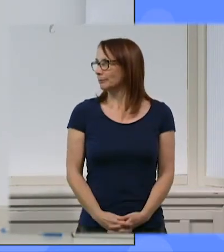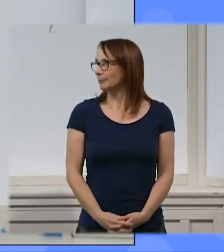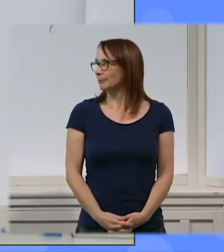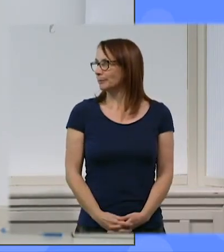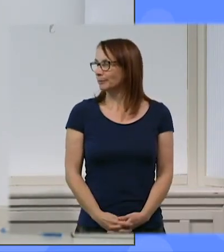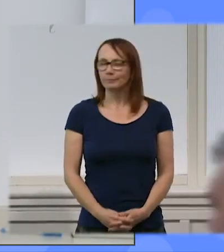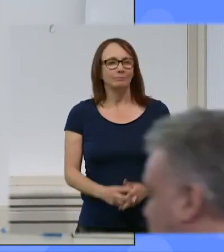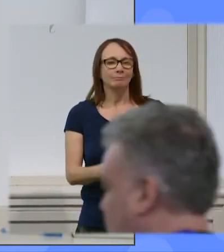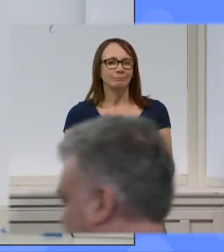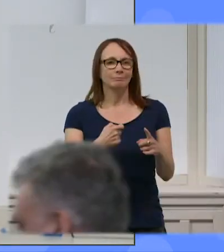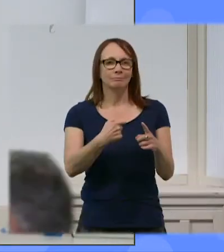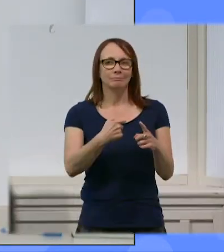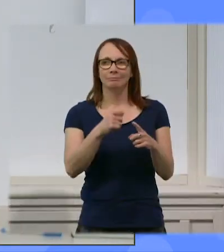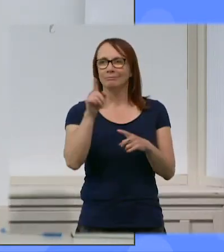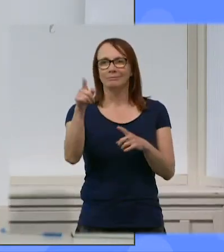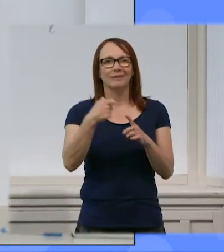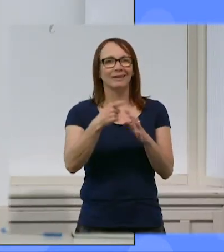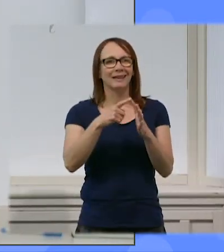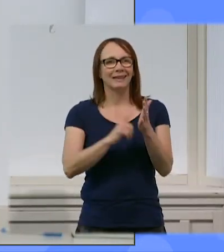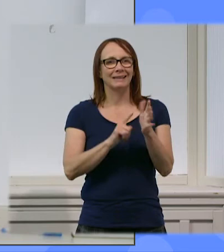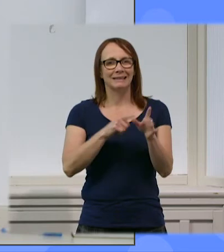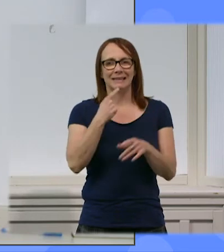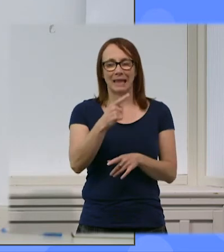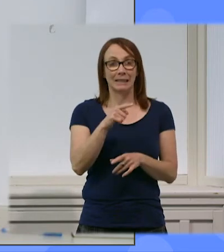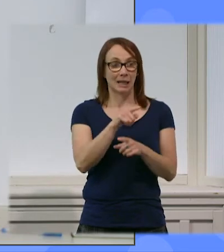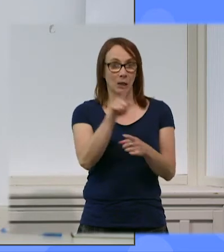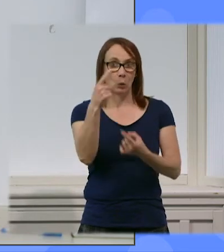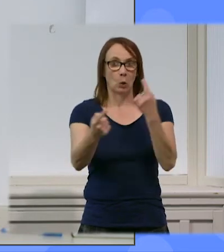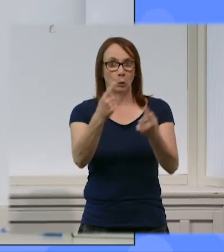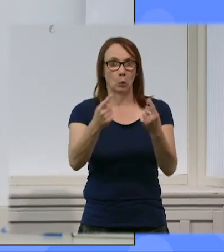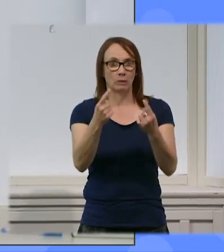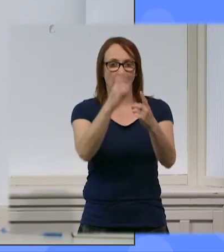Kelly said back in the room you prioritized 22 statements that represent